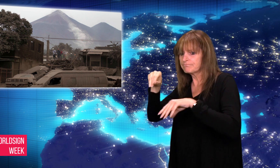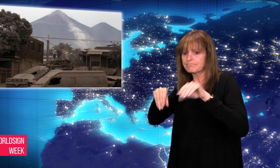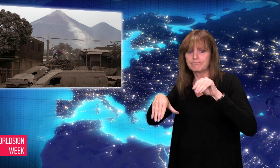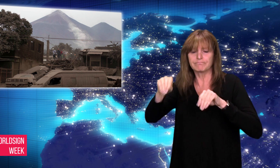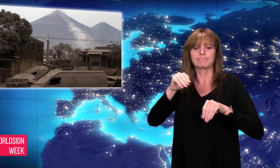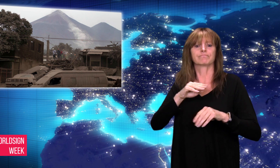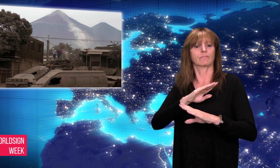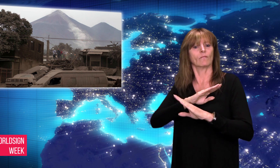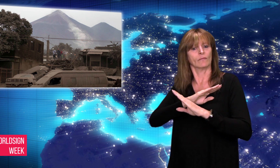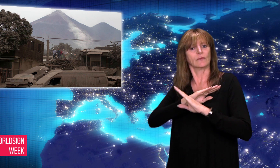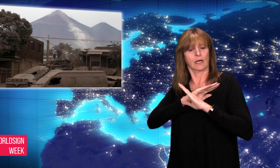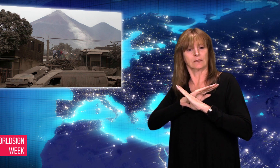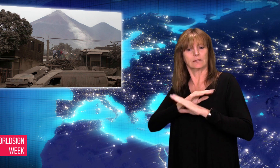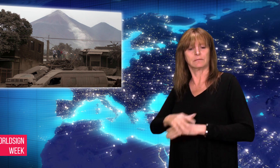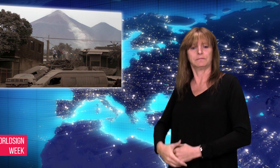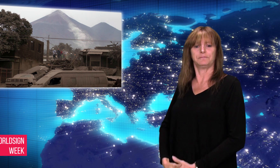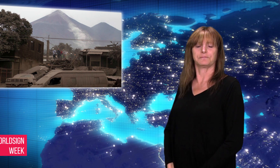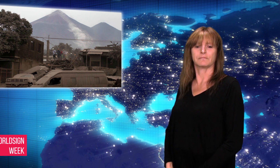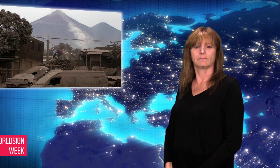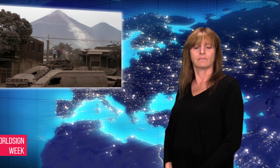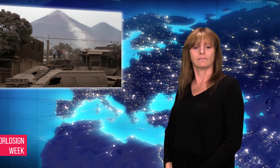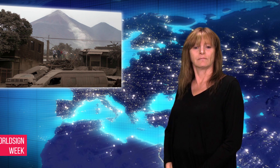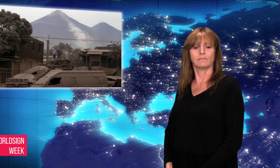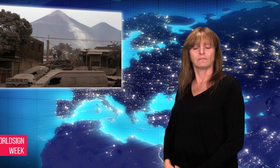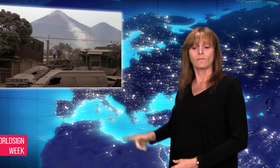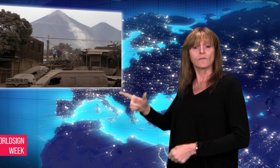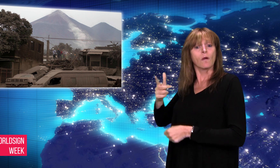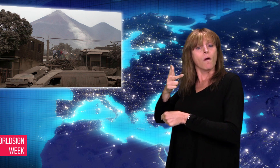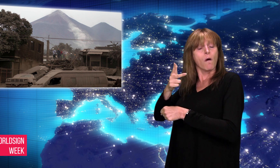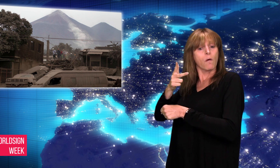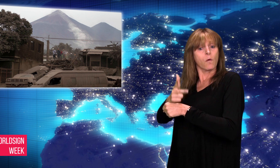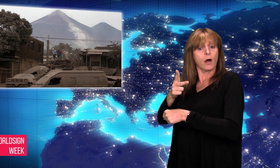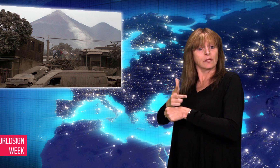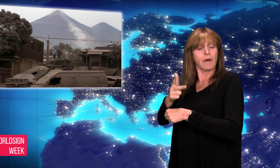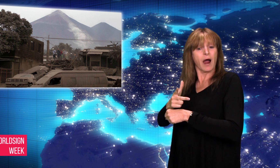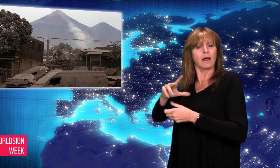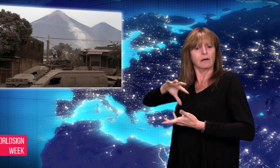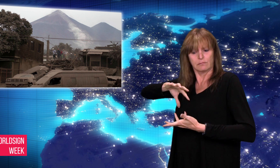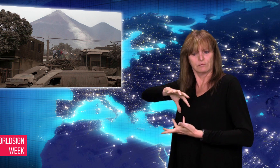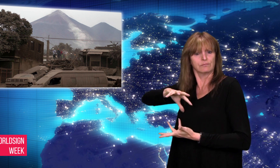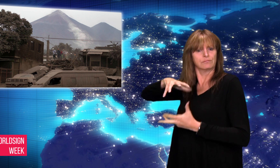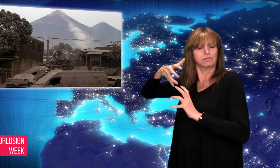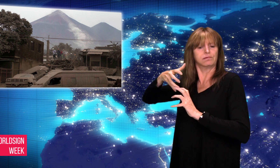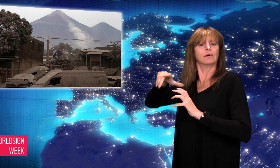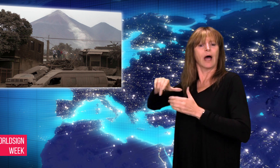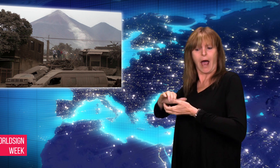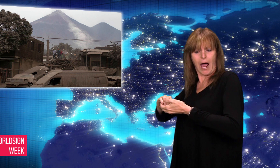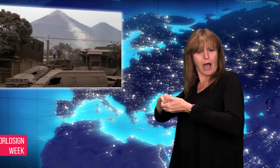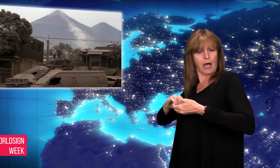cautioning them to wear face masks,